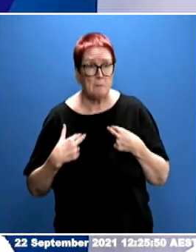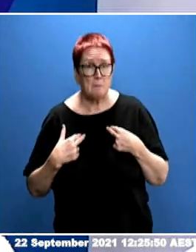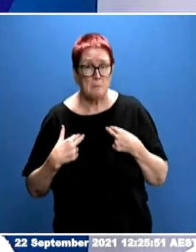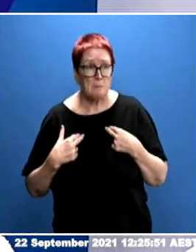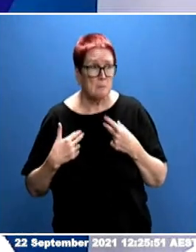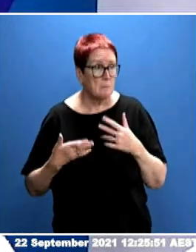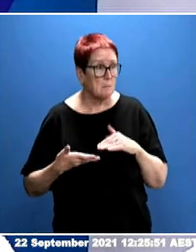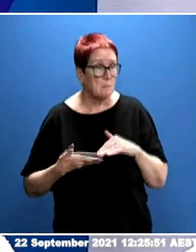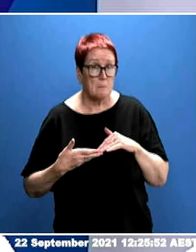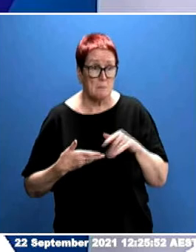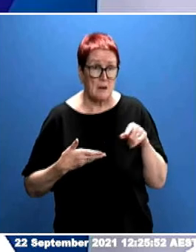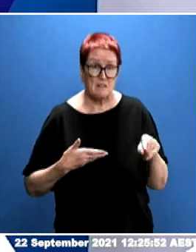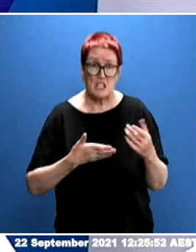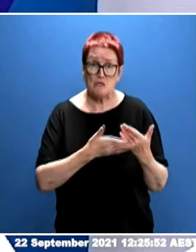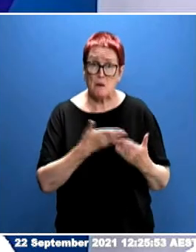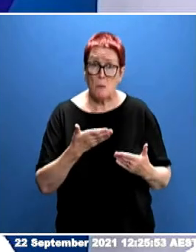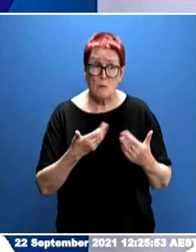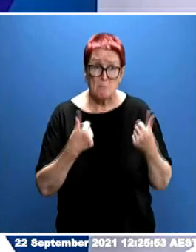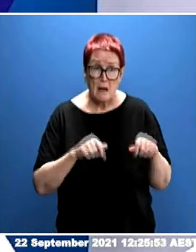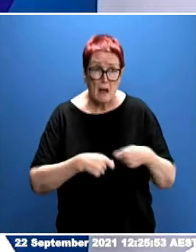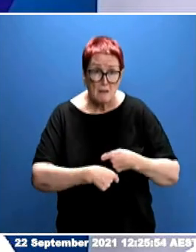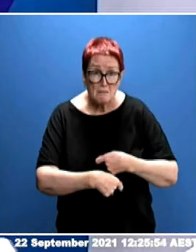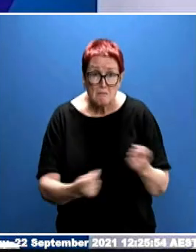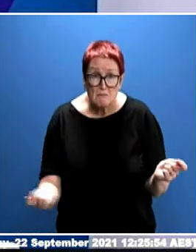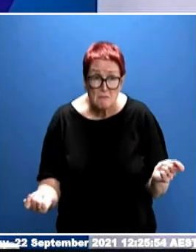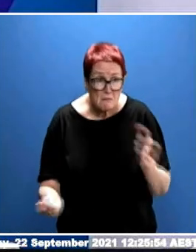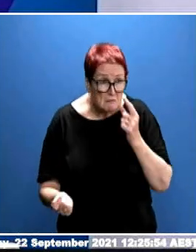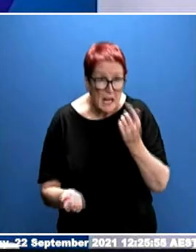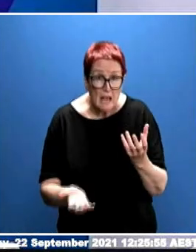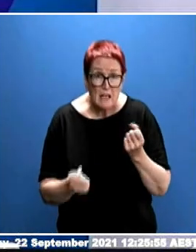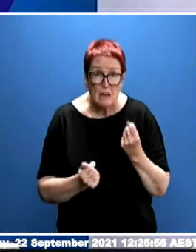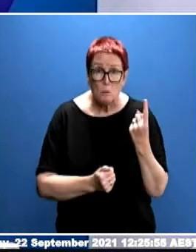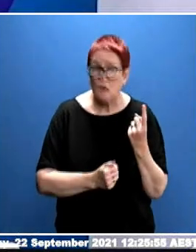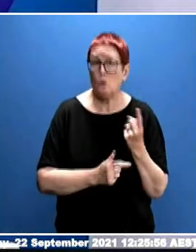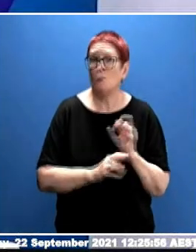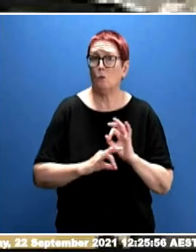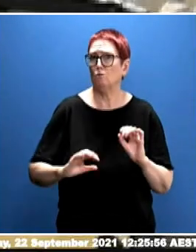Is this a document that's been published or is generally available, or what?